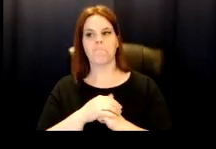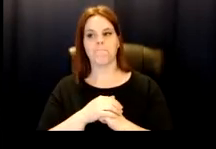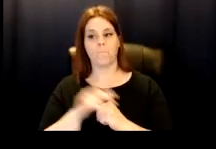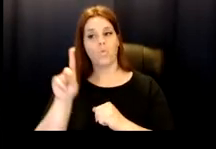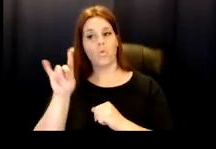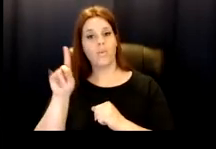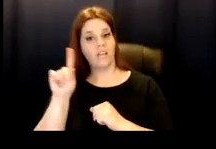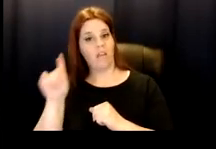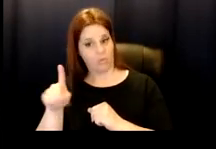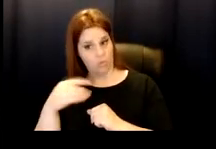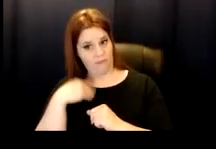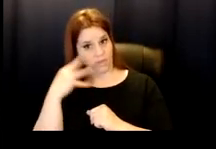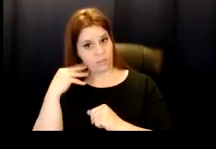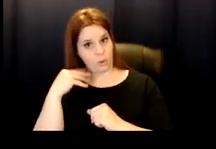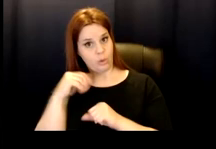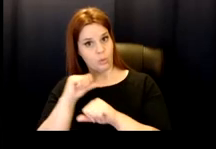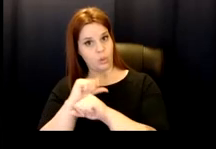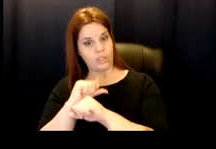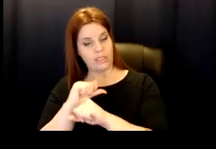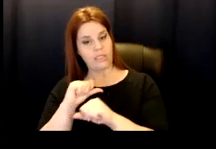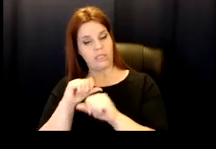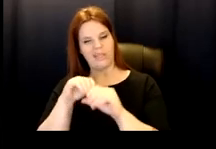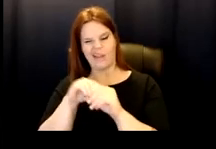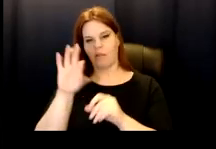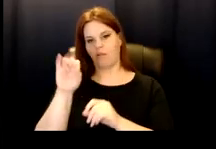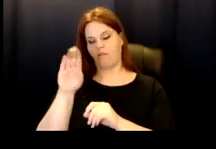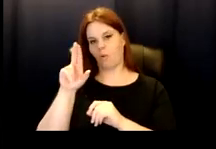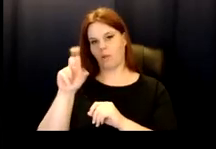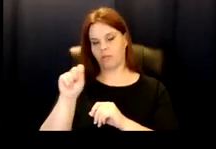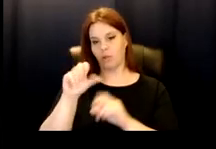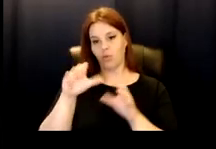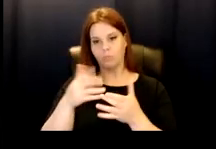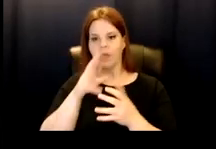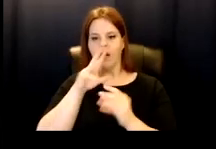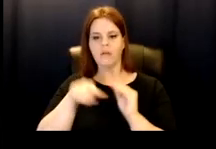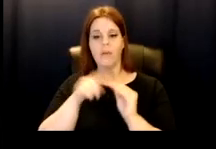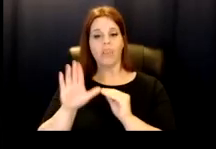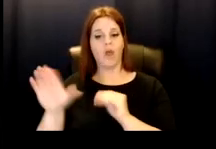had experience working and in the focus groups they talked about their jobs. But we did not